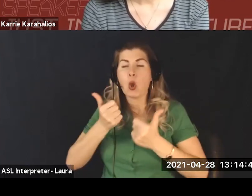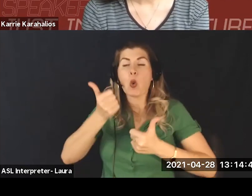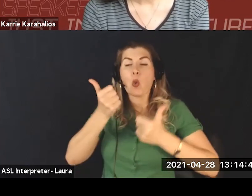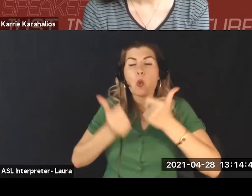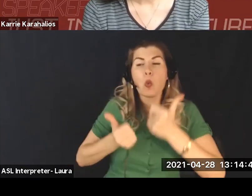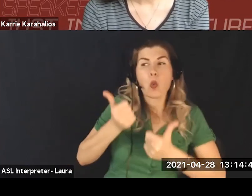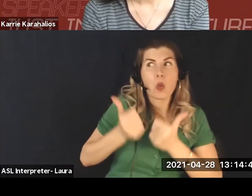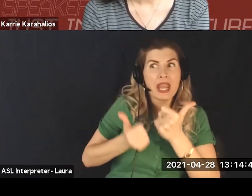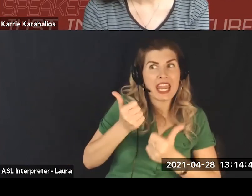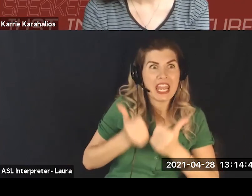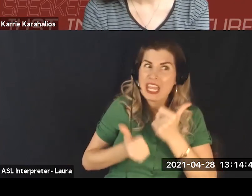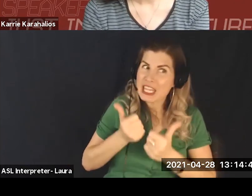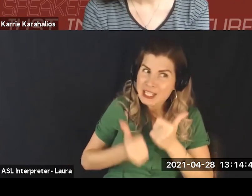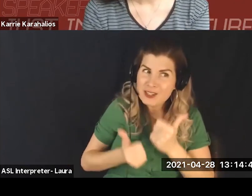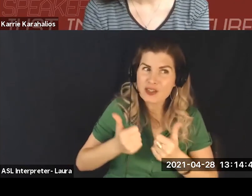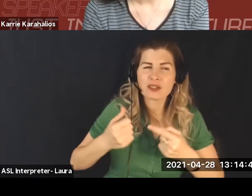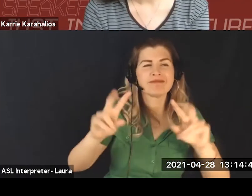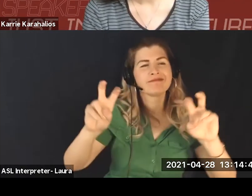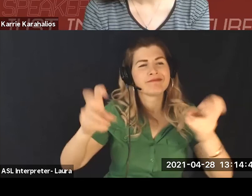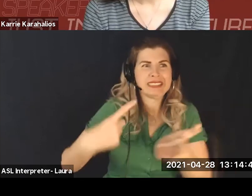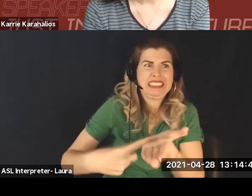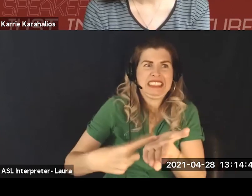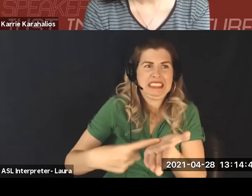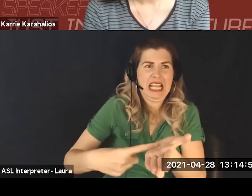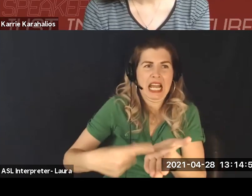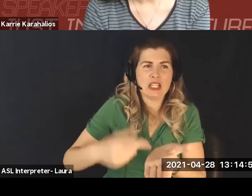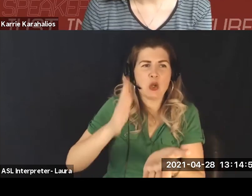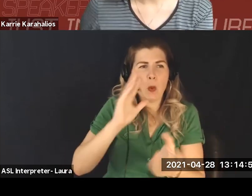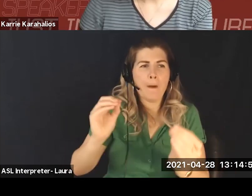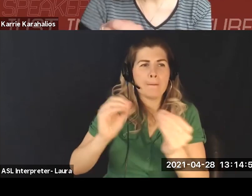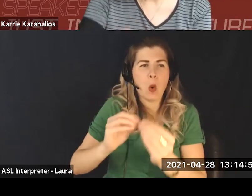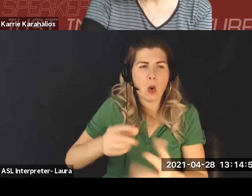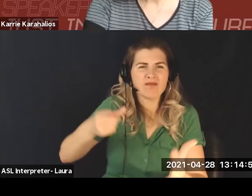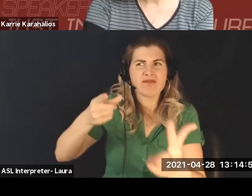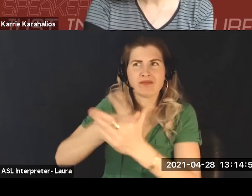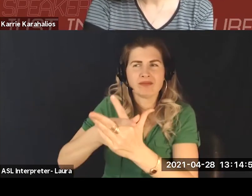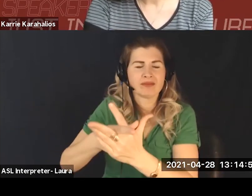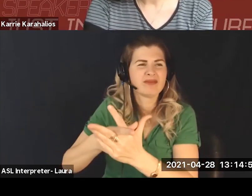you the allies that you need, you know, even if it's not the whole argument.